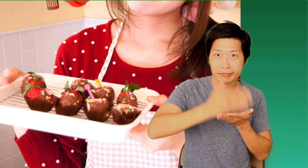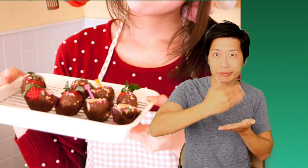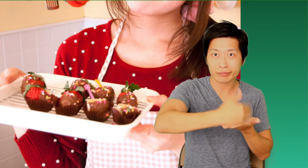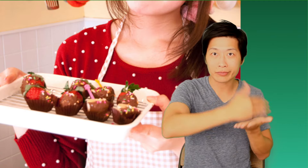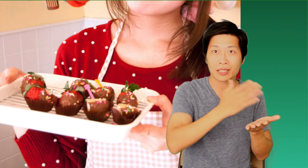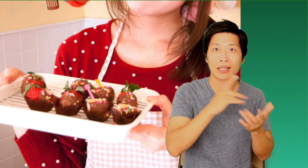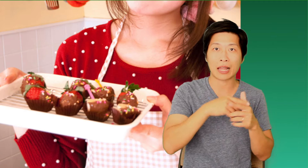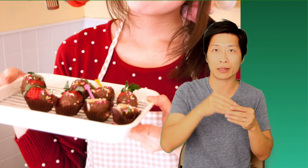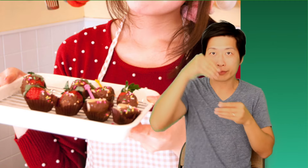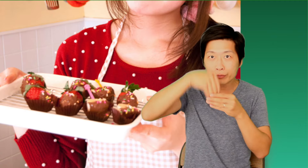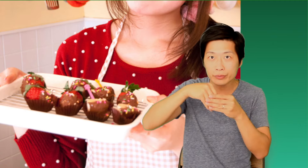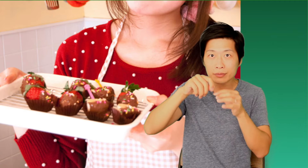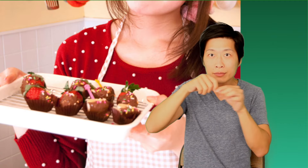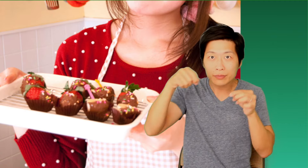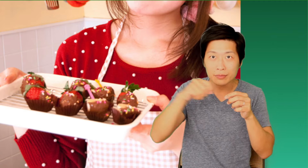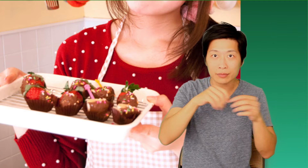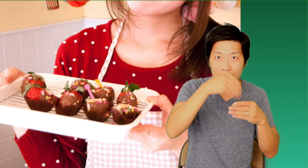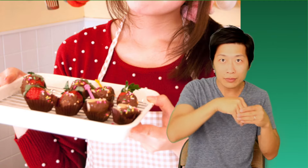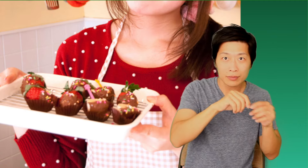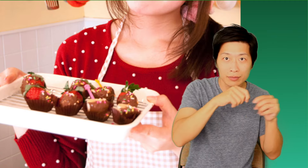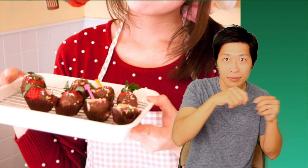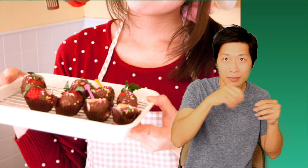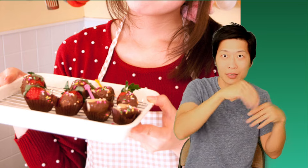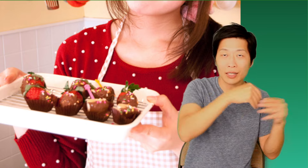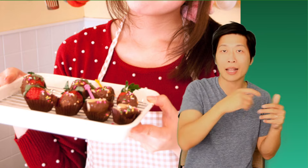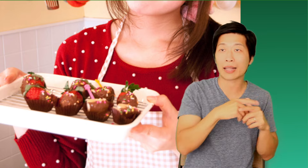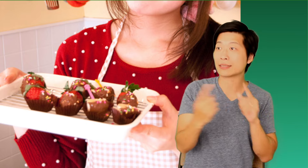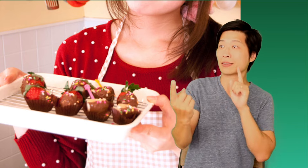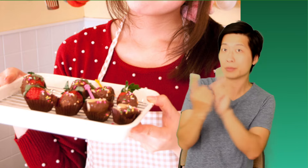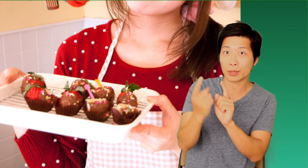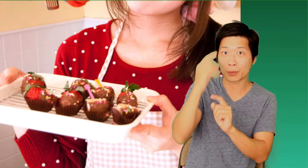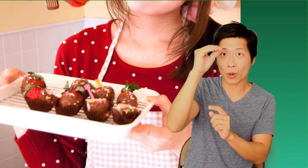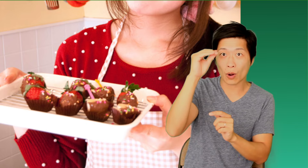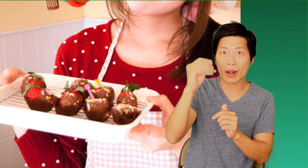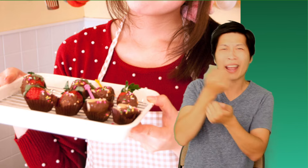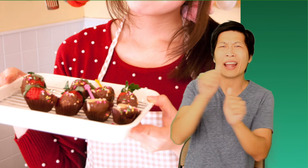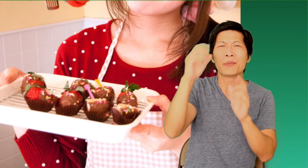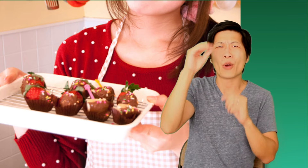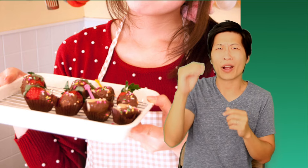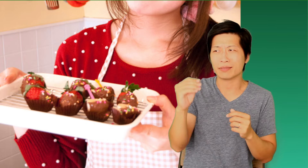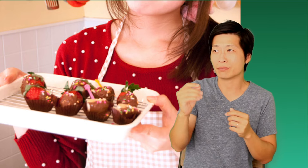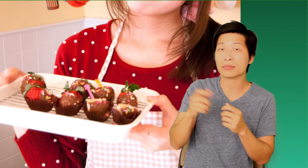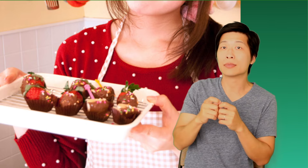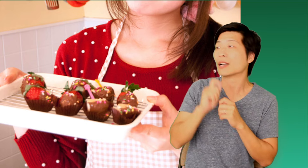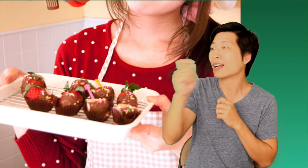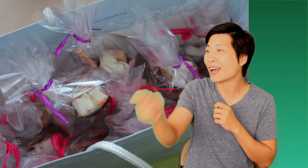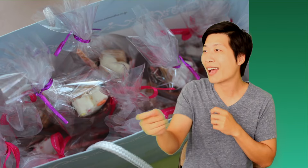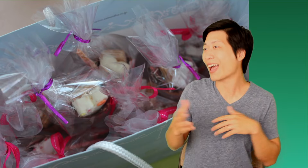put them in plastic packages individual plastic packages and